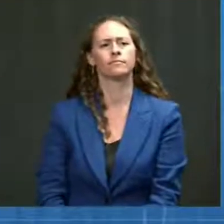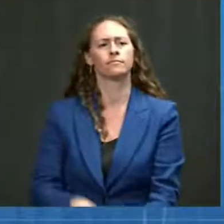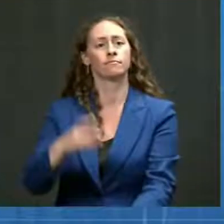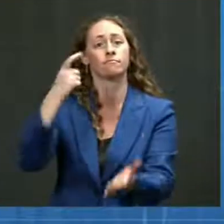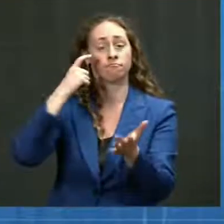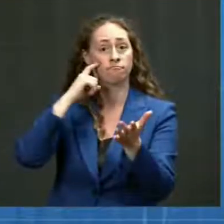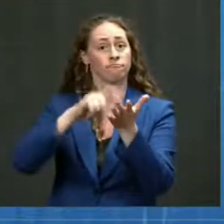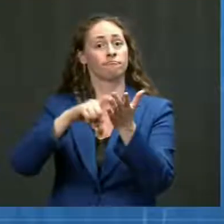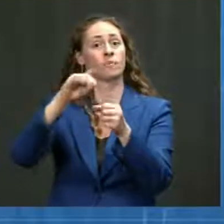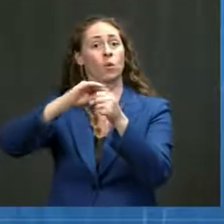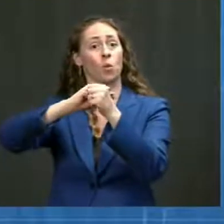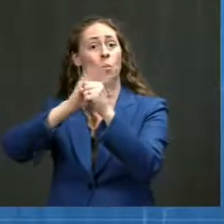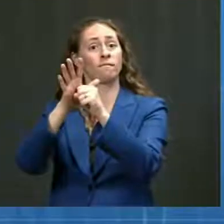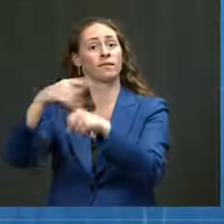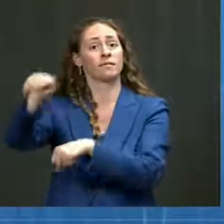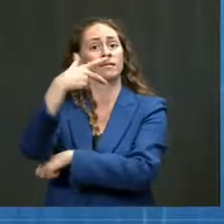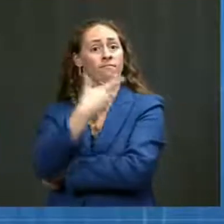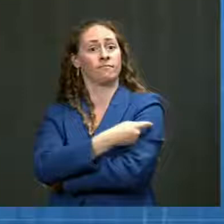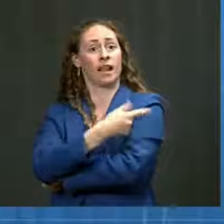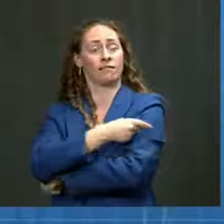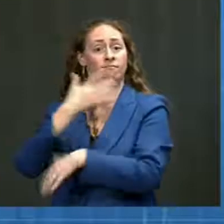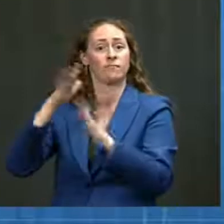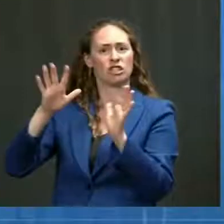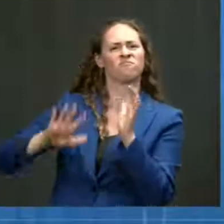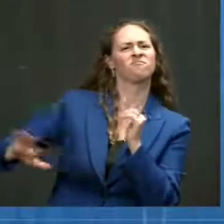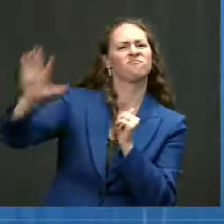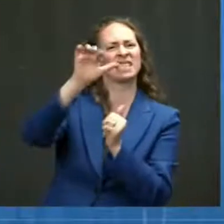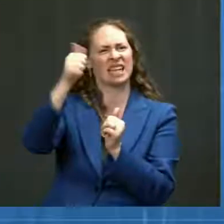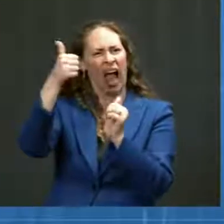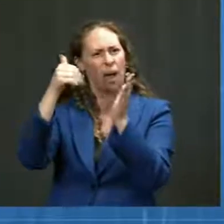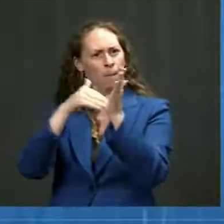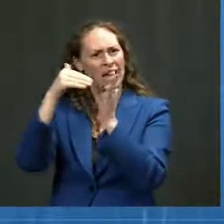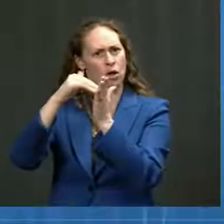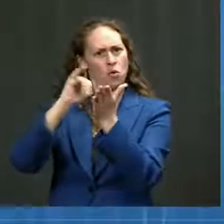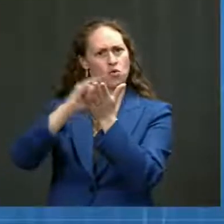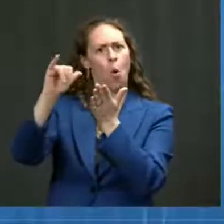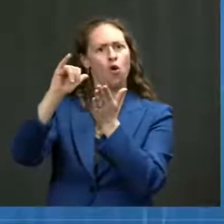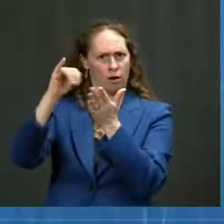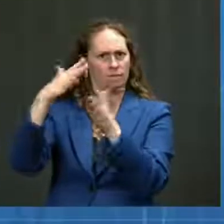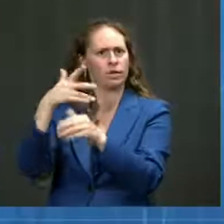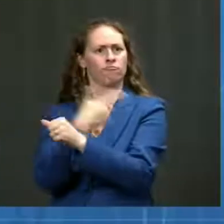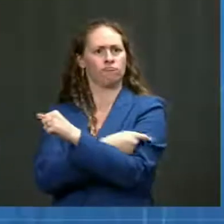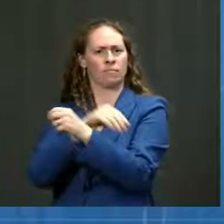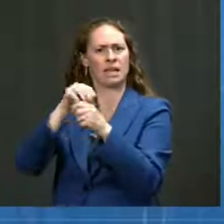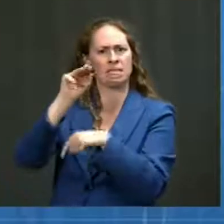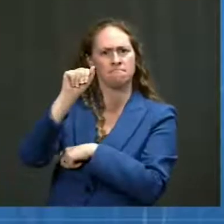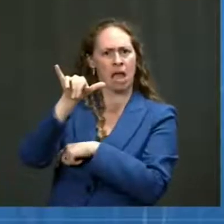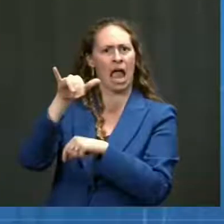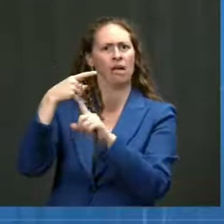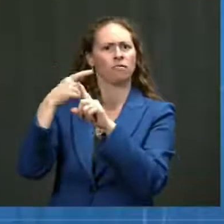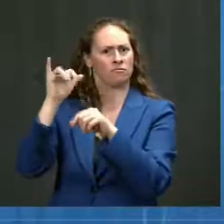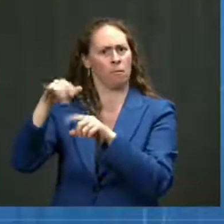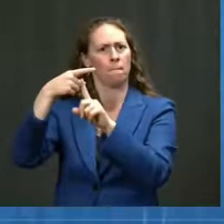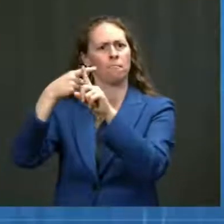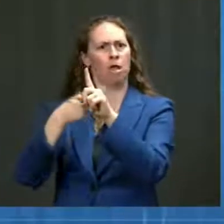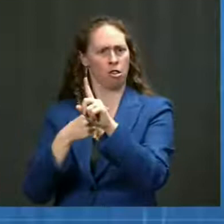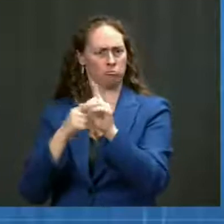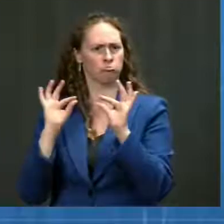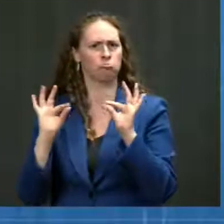INFECTION OVER TIME FOR MORE THAN 10 YELLOW B,10 MILLION OF ALL AGES. VACCINE EFFECTIVENESS IN MAY,